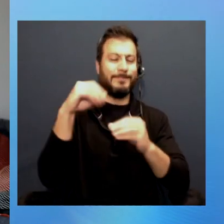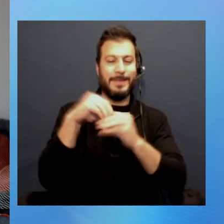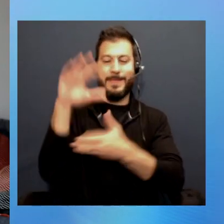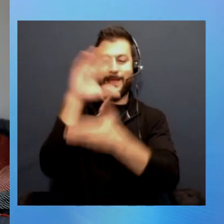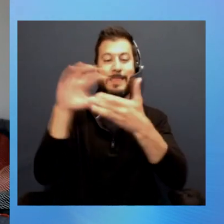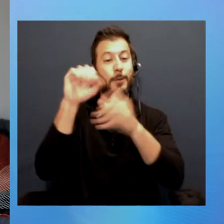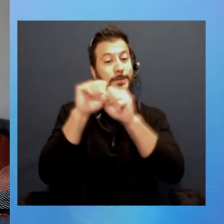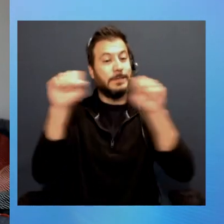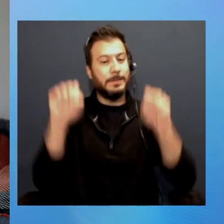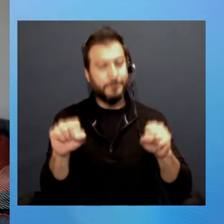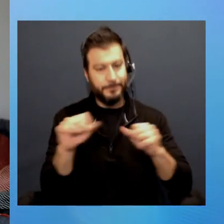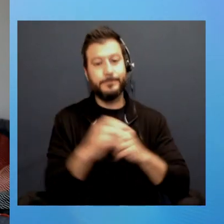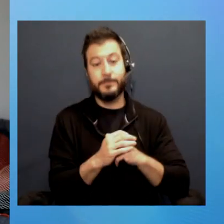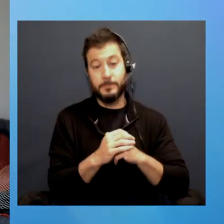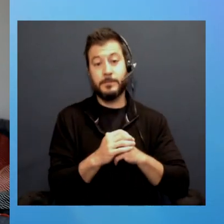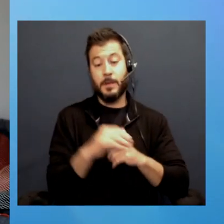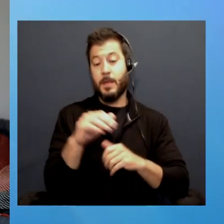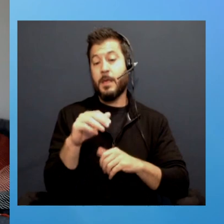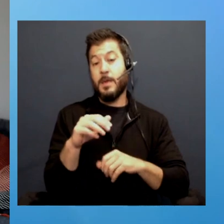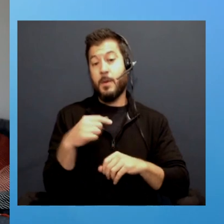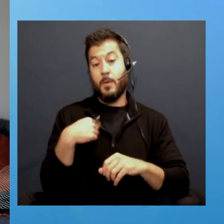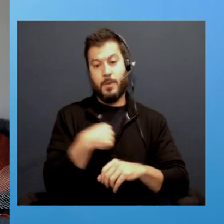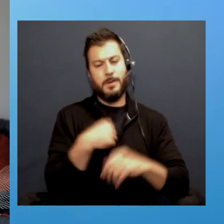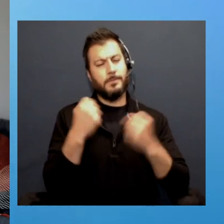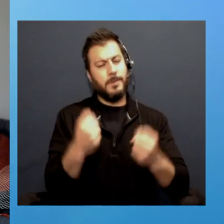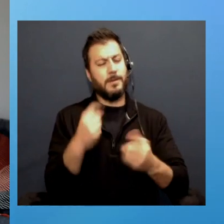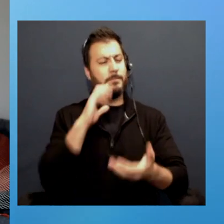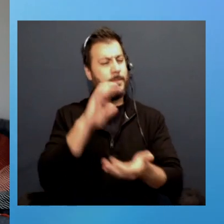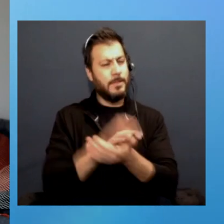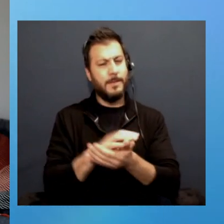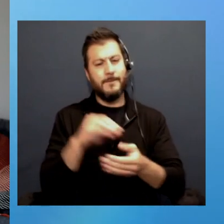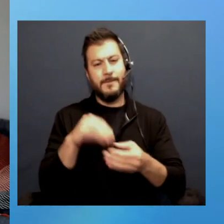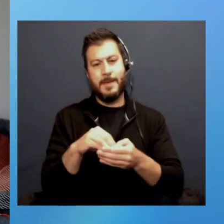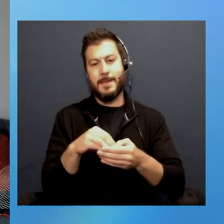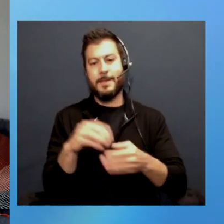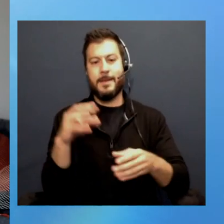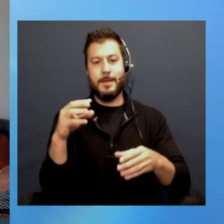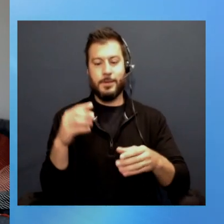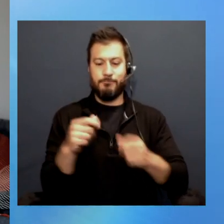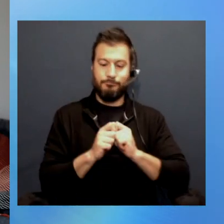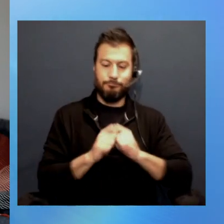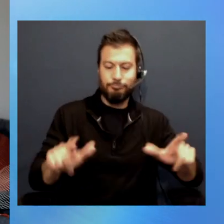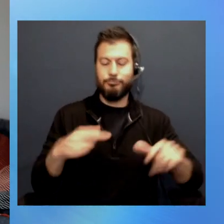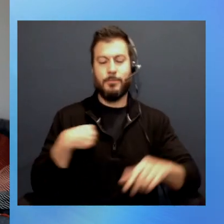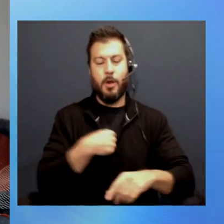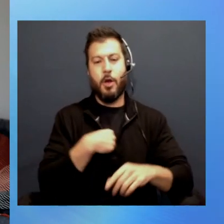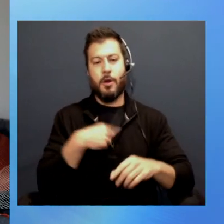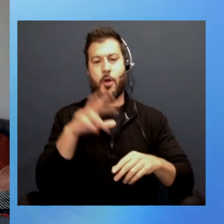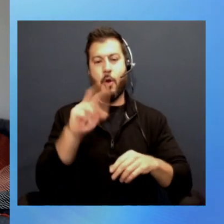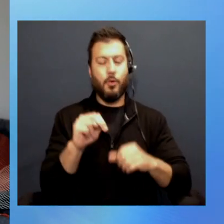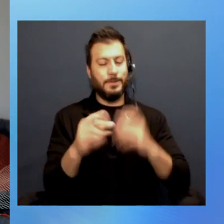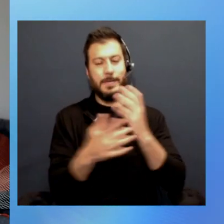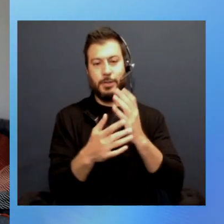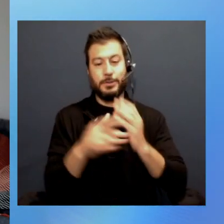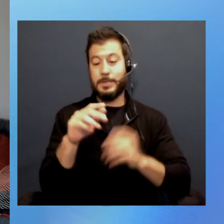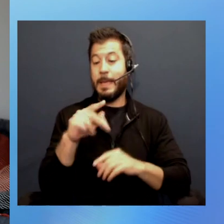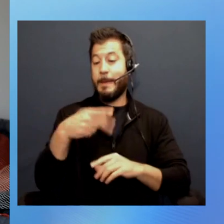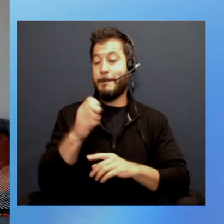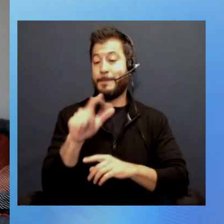a first-class citizen in our Cloud ecosystem. At Epic, we also strongly believe in the value of dogfooding our own technology.